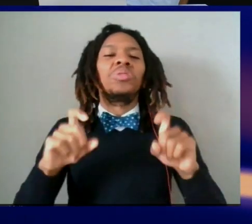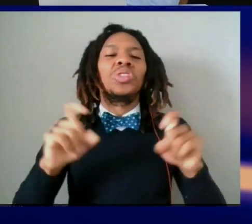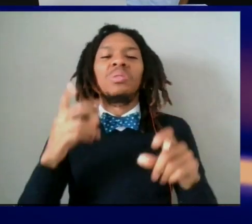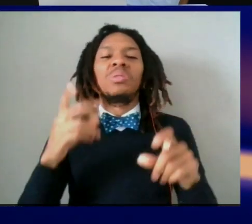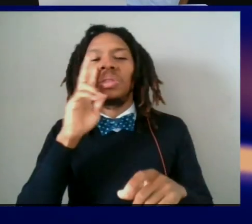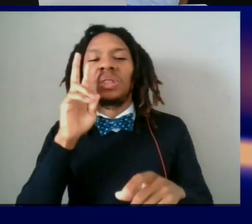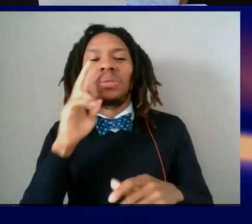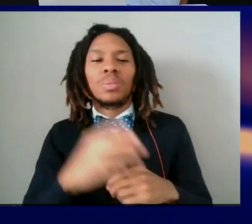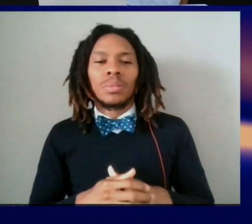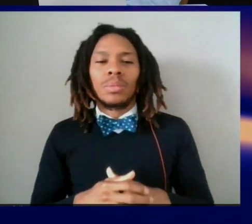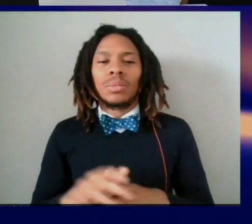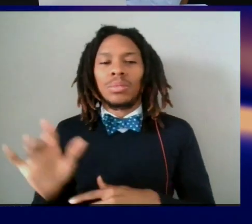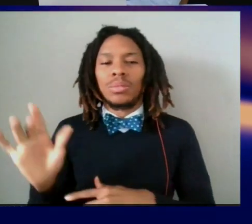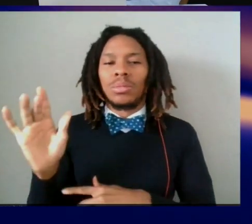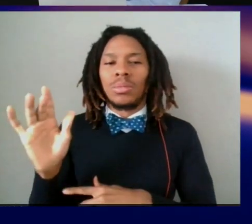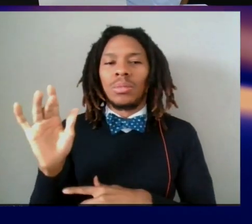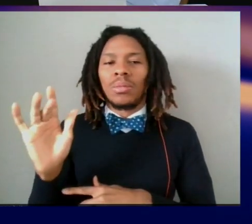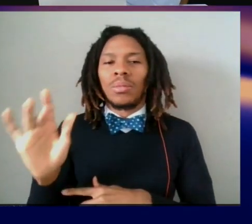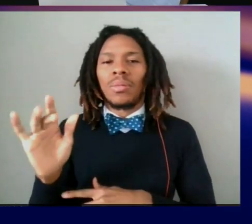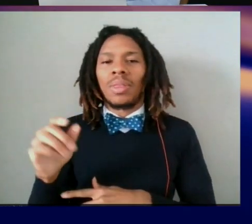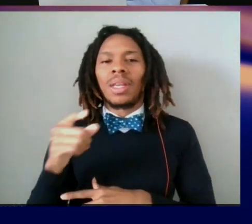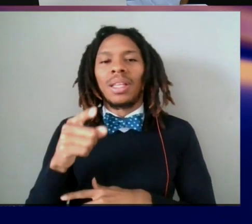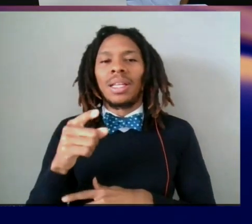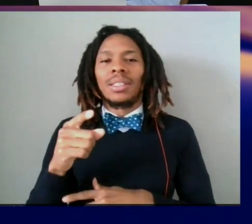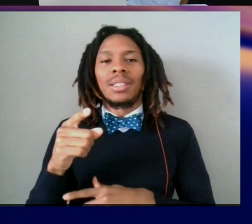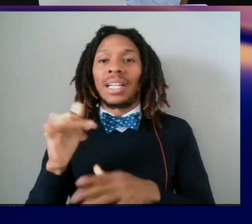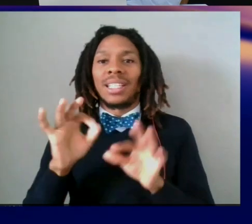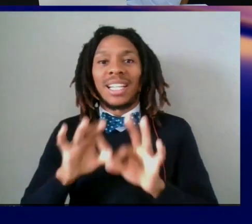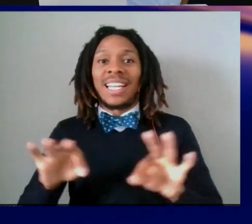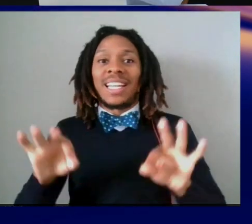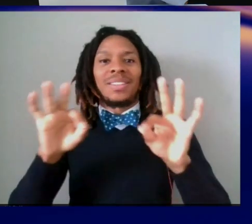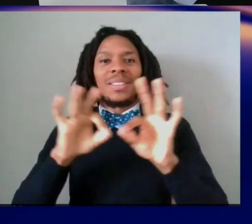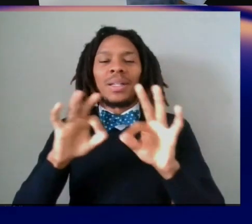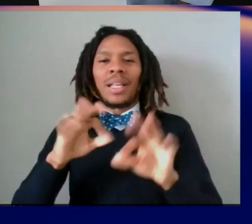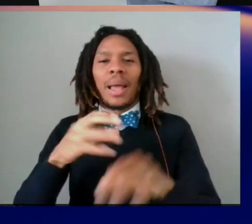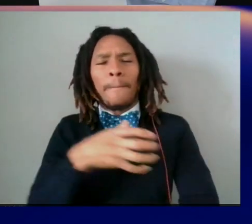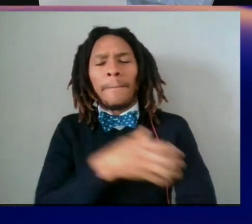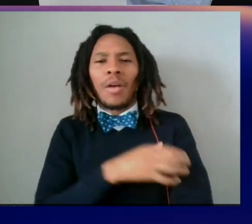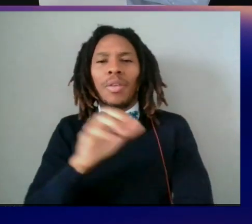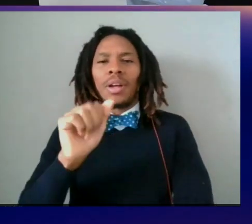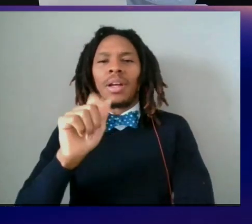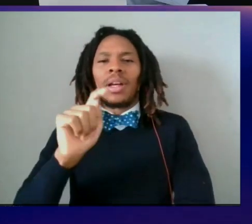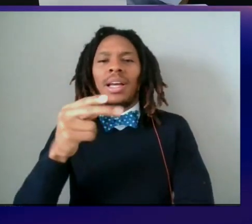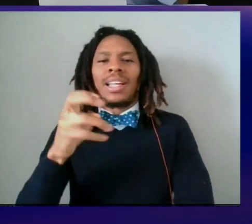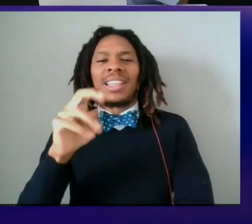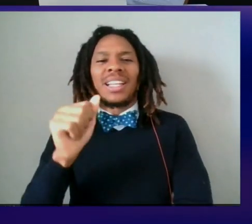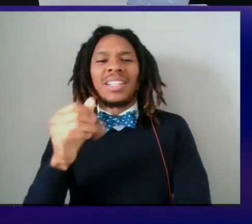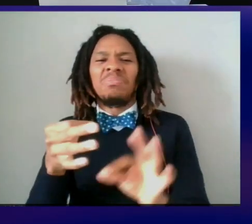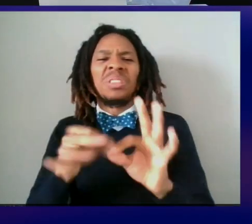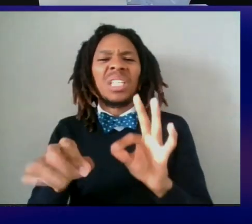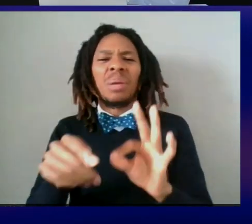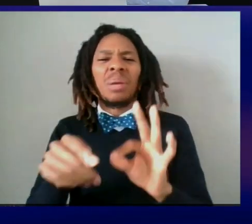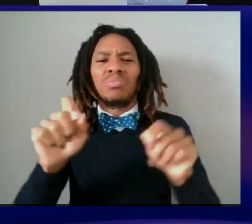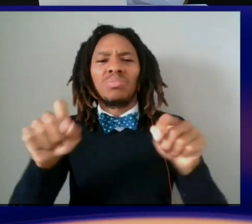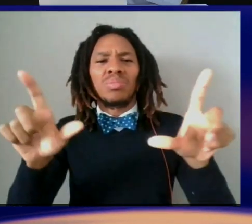but yeah, this is really the kind of the key power of Athena is again, you got this simple interface, you're tapping it to all these sources